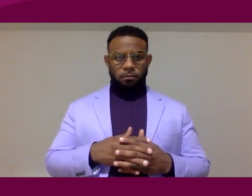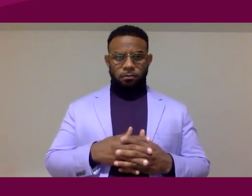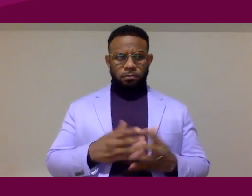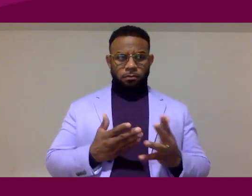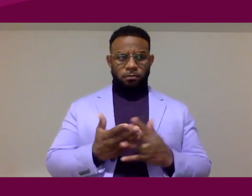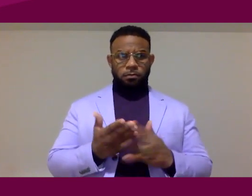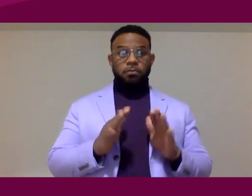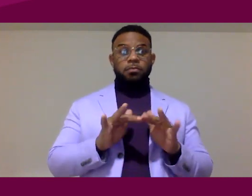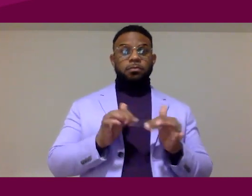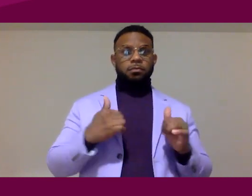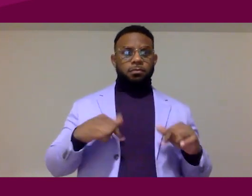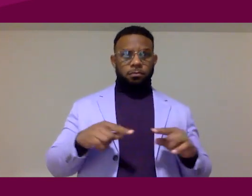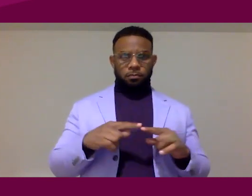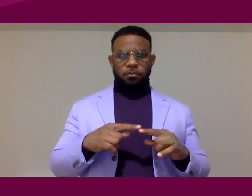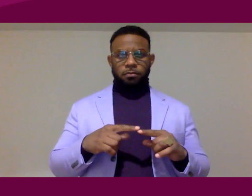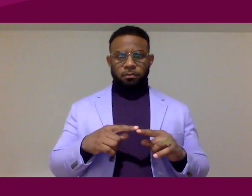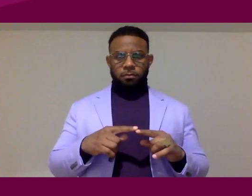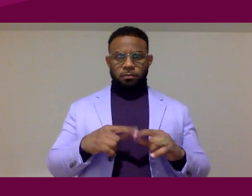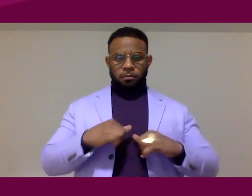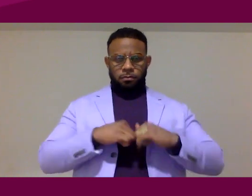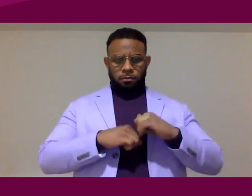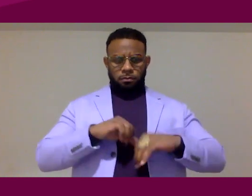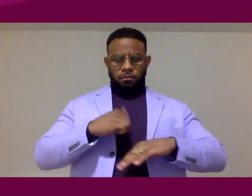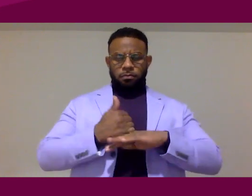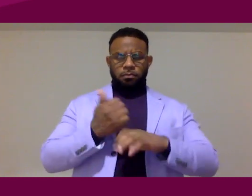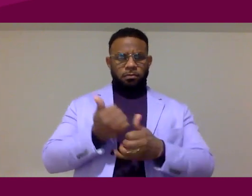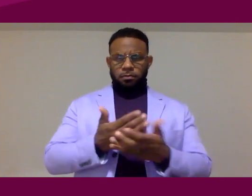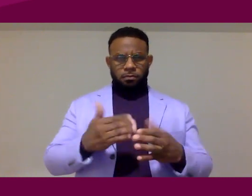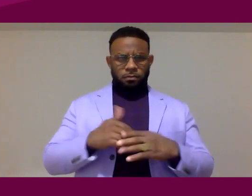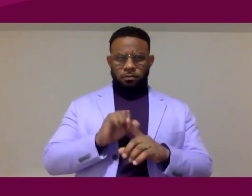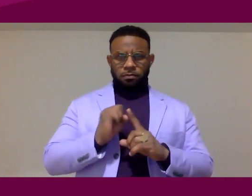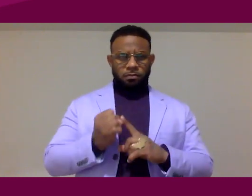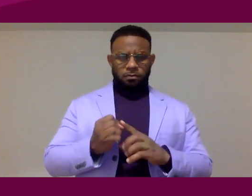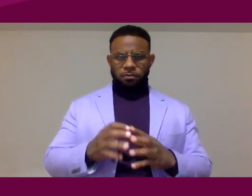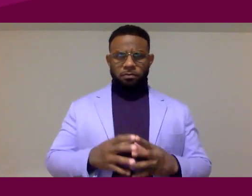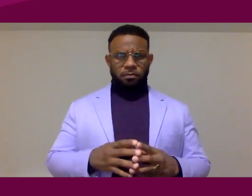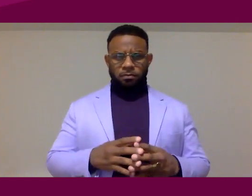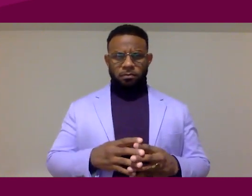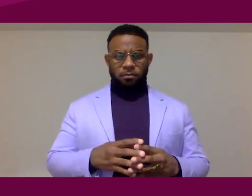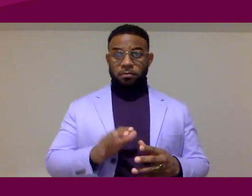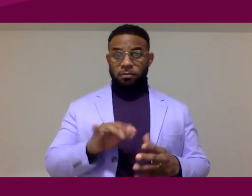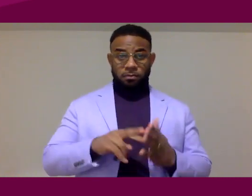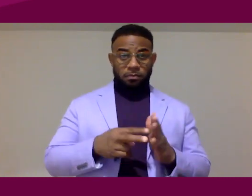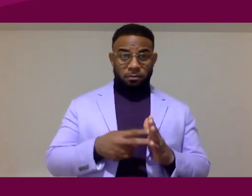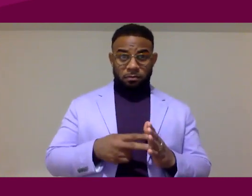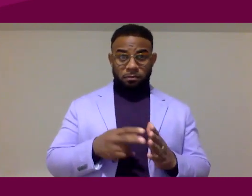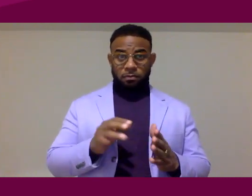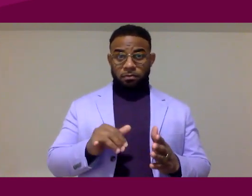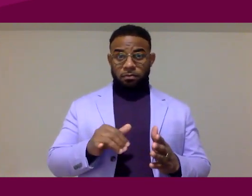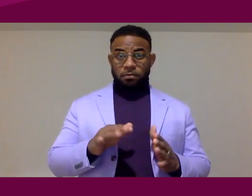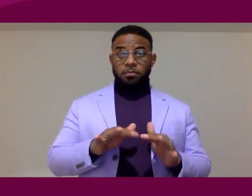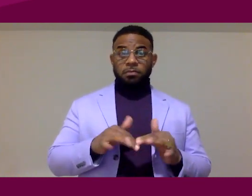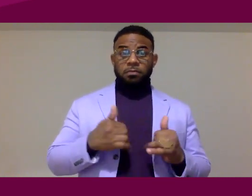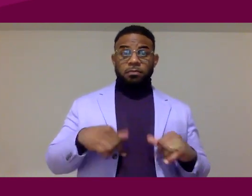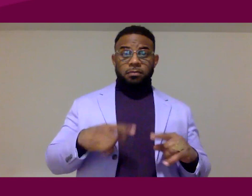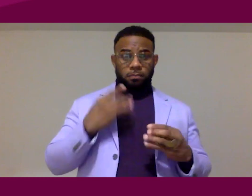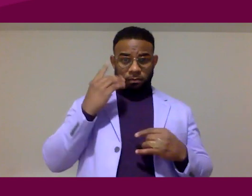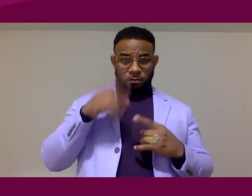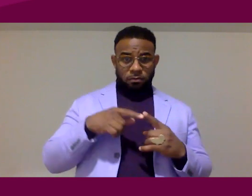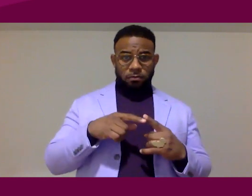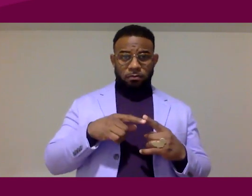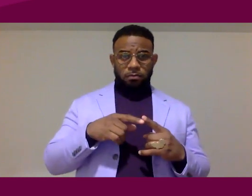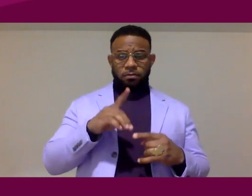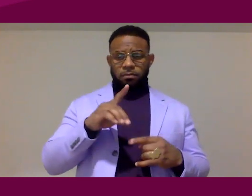how we have structured everything in society, that means that how we think about disability